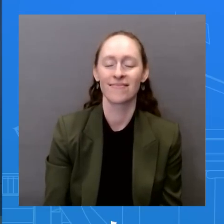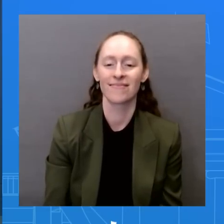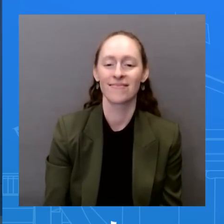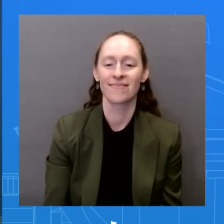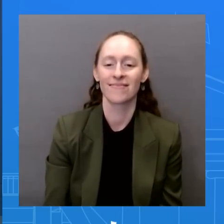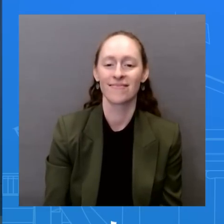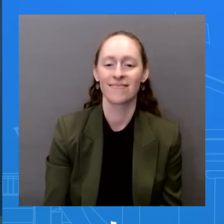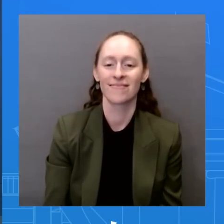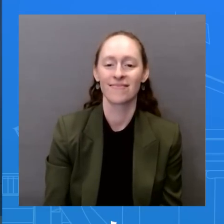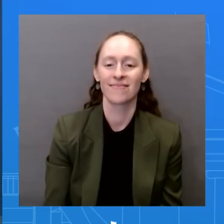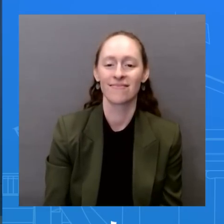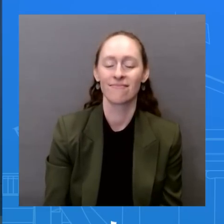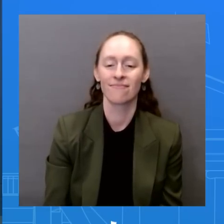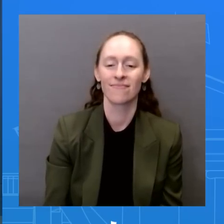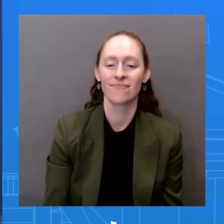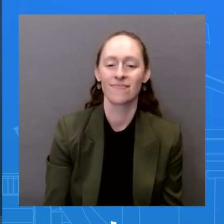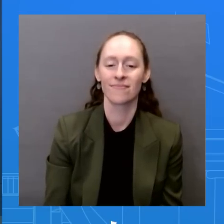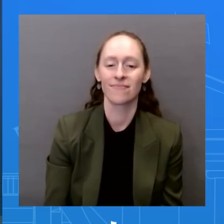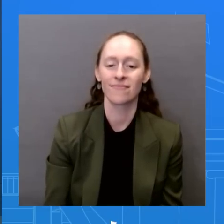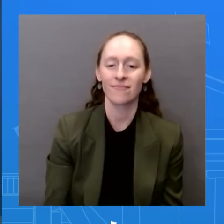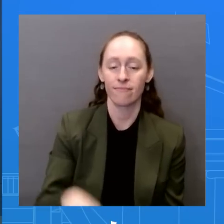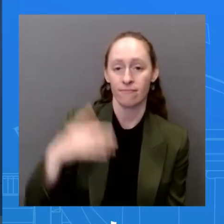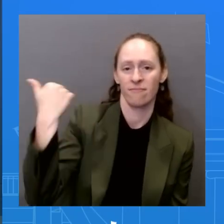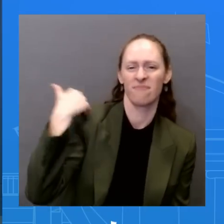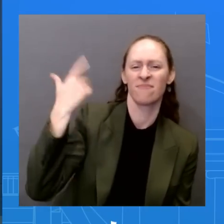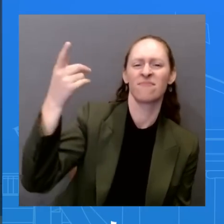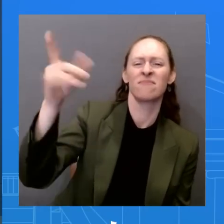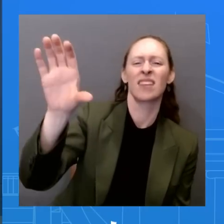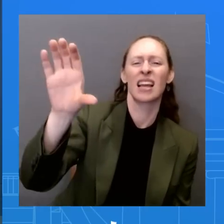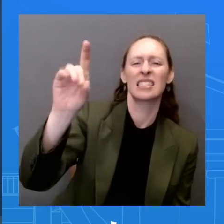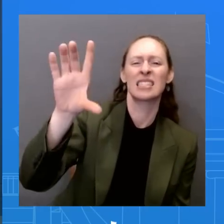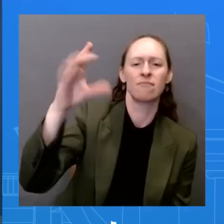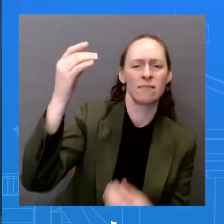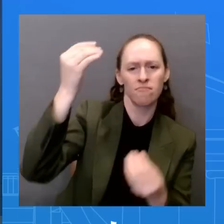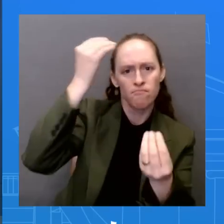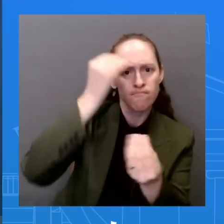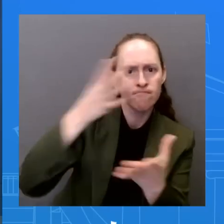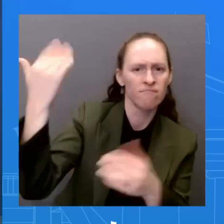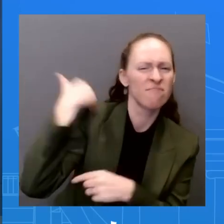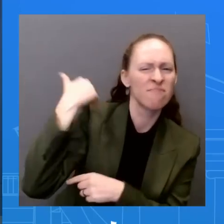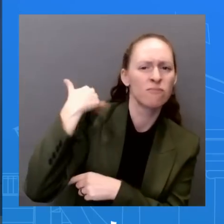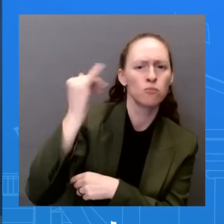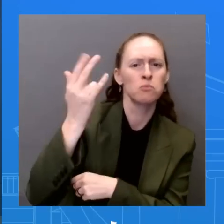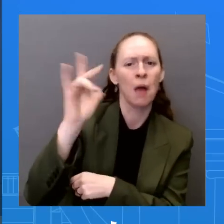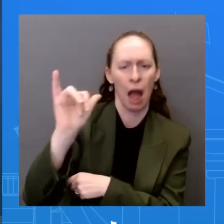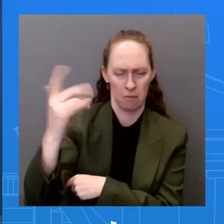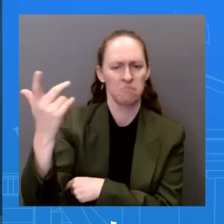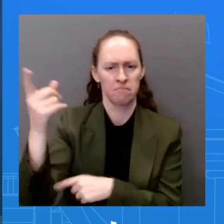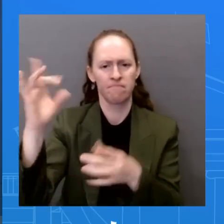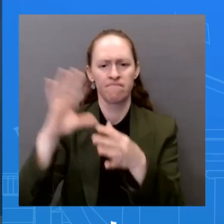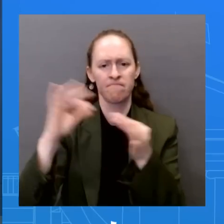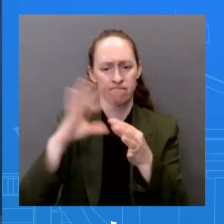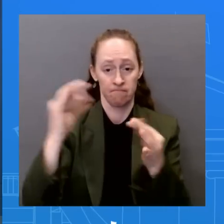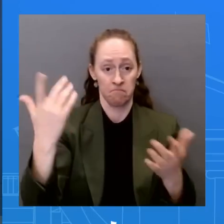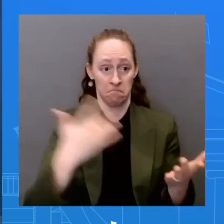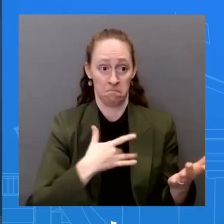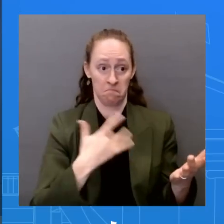that it took eight days for cases to double nationwide. By mid-August, the doubling rate was 25 days,